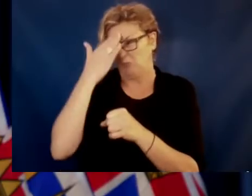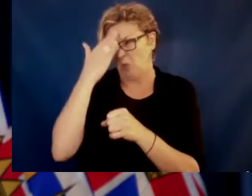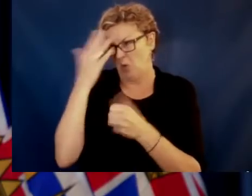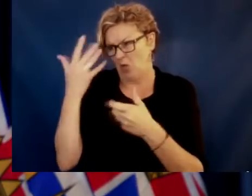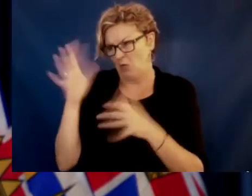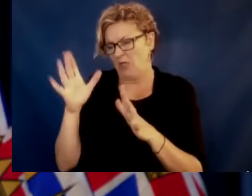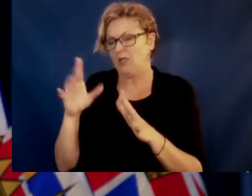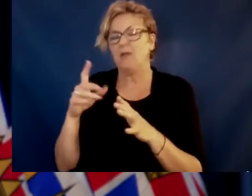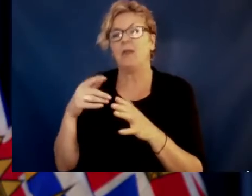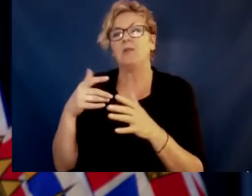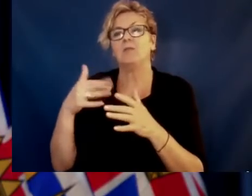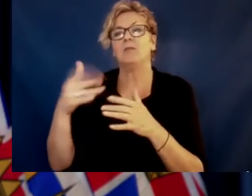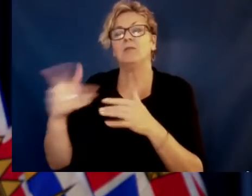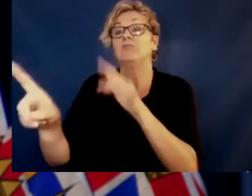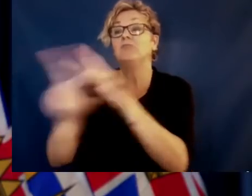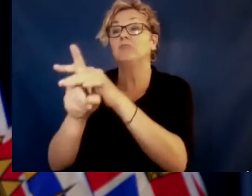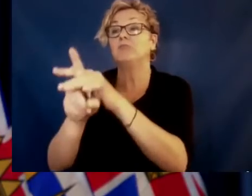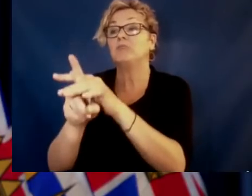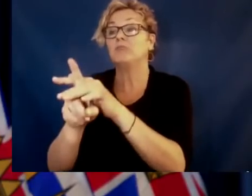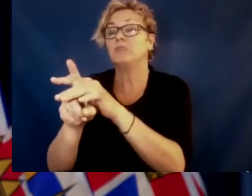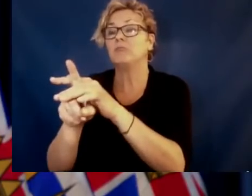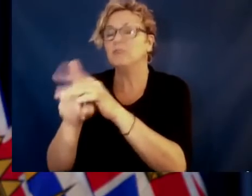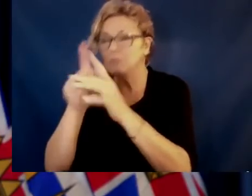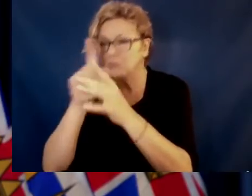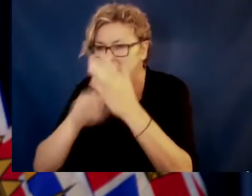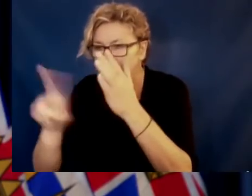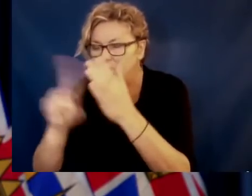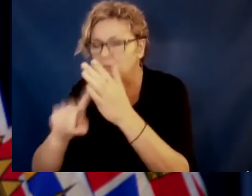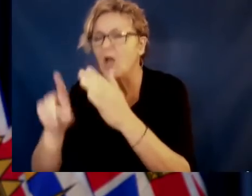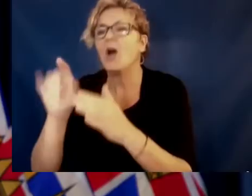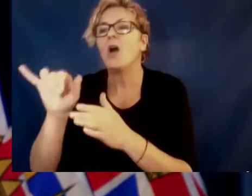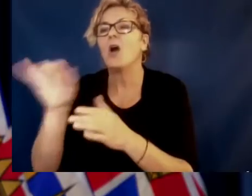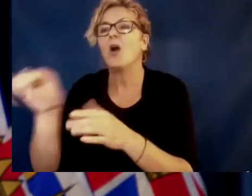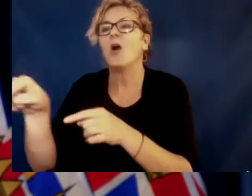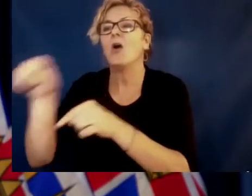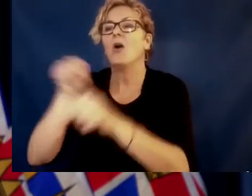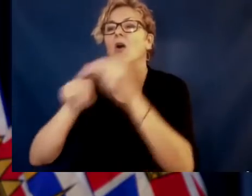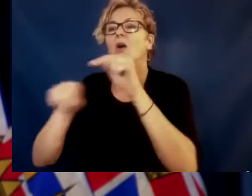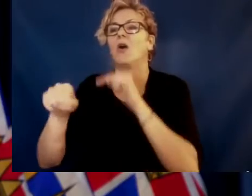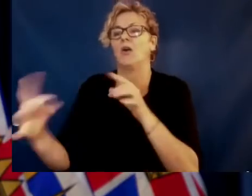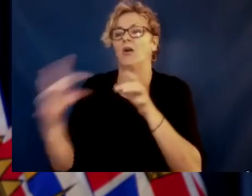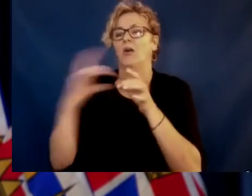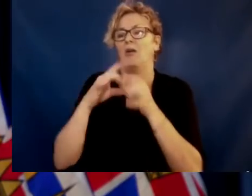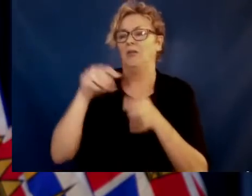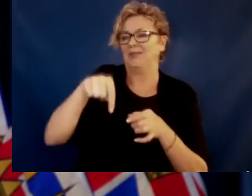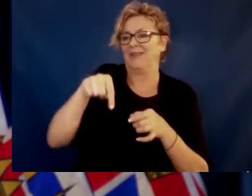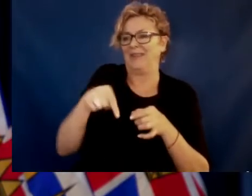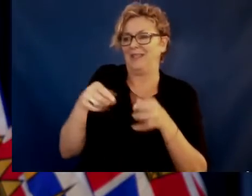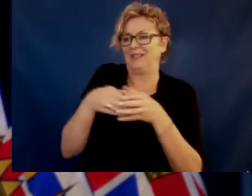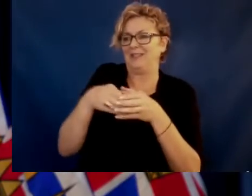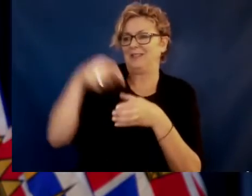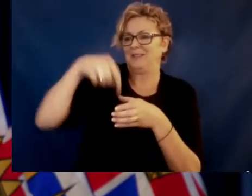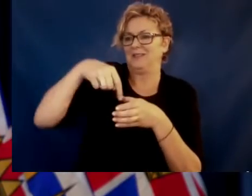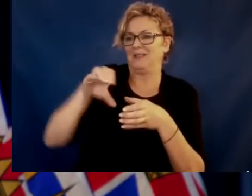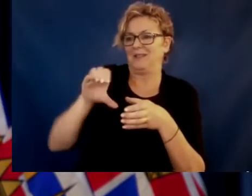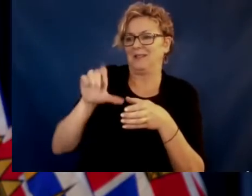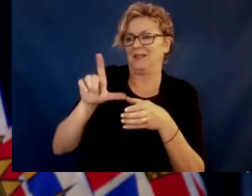heard about today. I'm wondering if you can help explain to us and who readers the degree to which